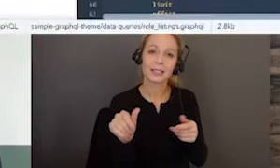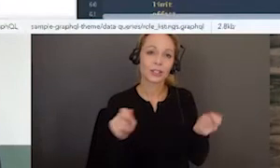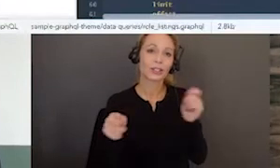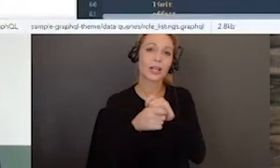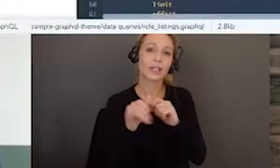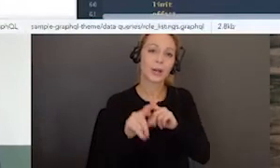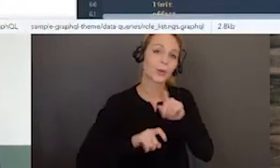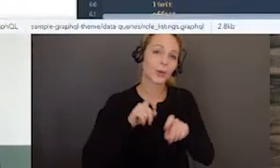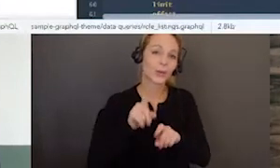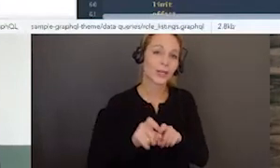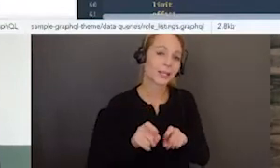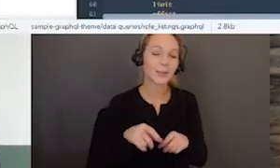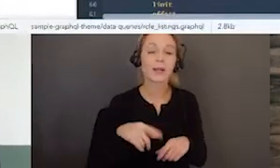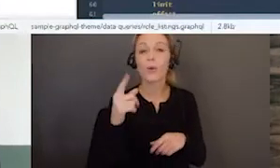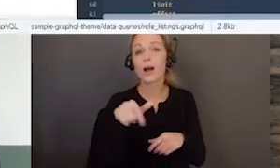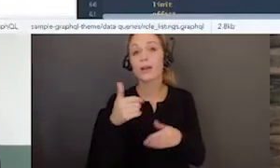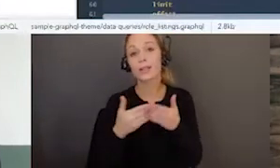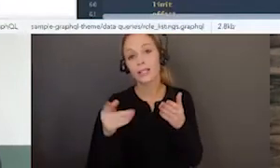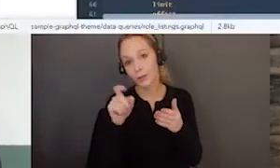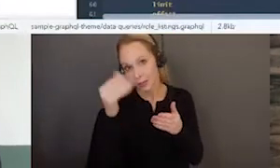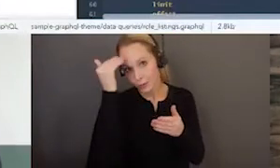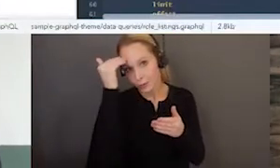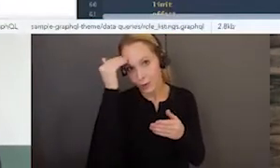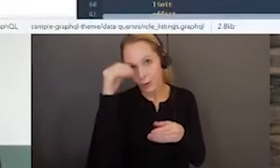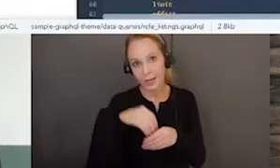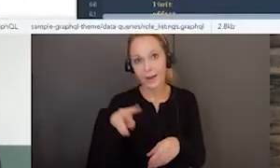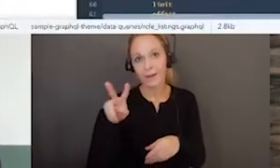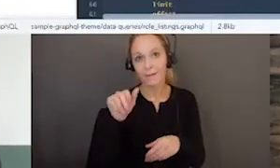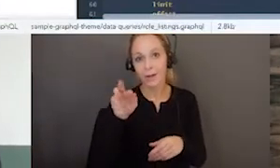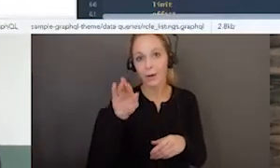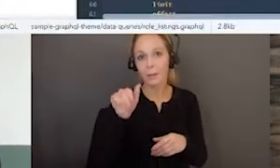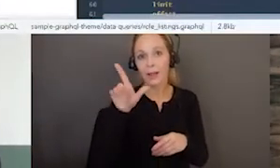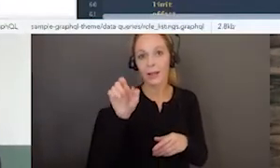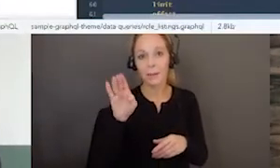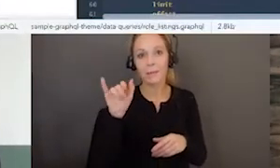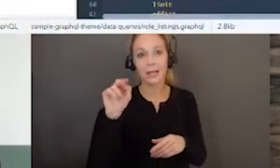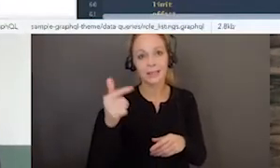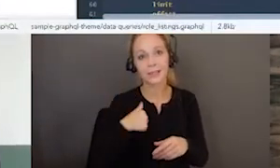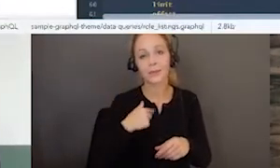ONE OTHER THING TO NOTE, WE UTILIZE THE MODULE FILL AND